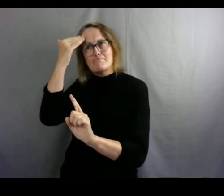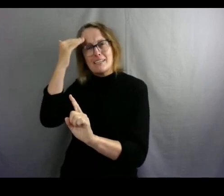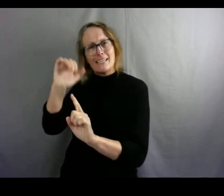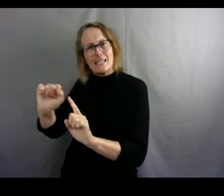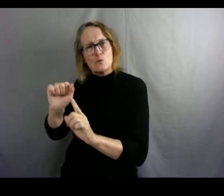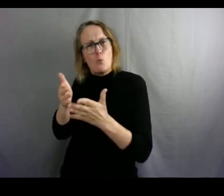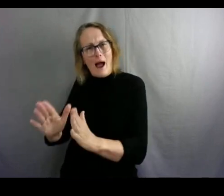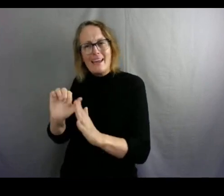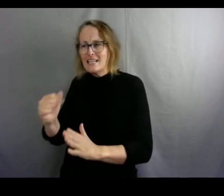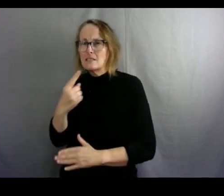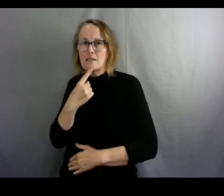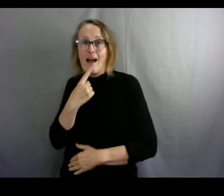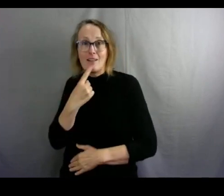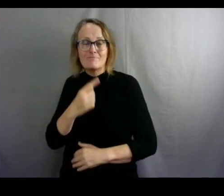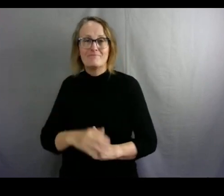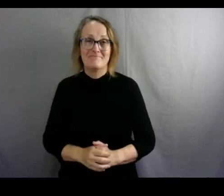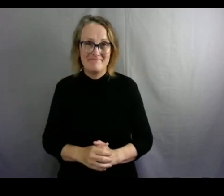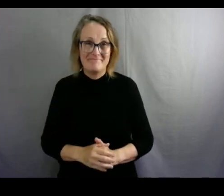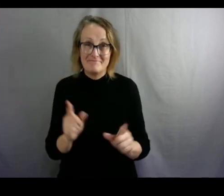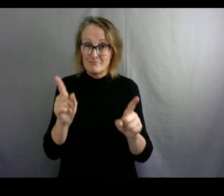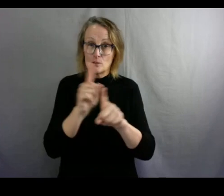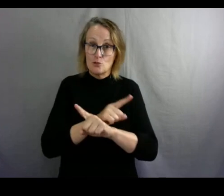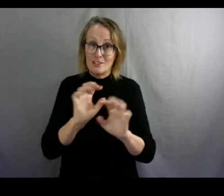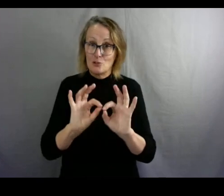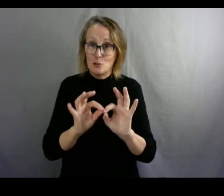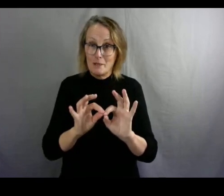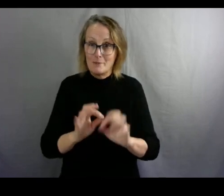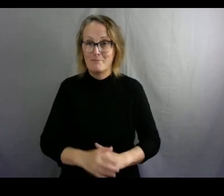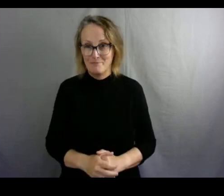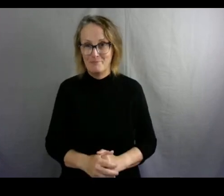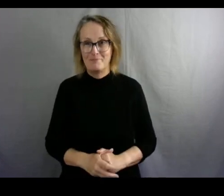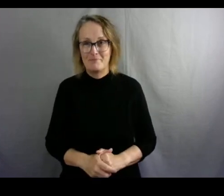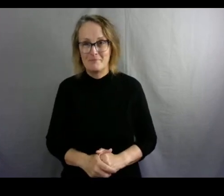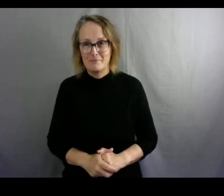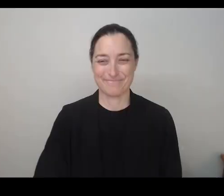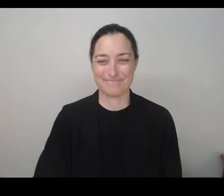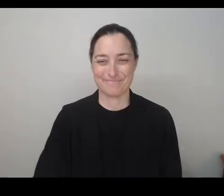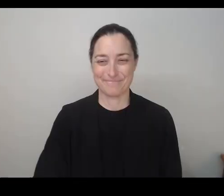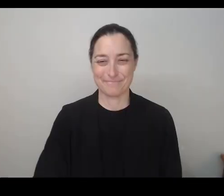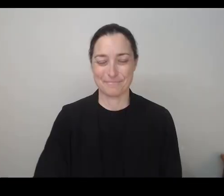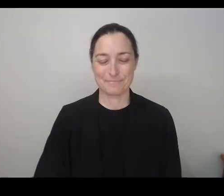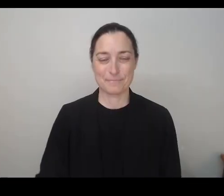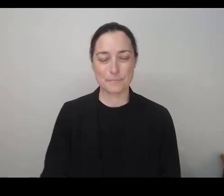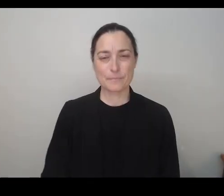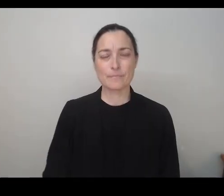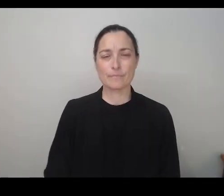Thanks. So we come back to the contemporary. What role do museums play in Polynesian cultural revival?